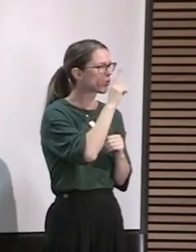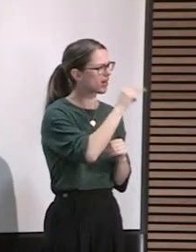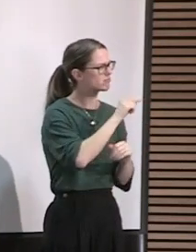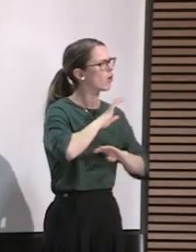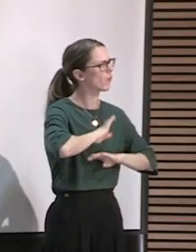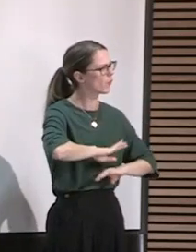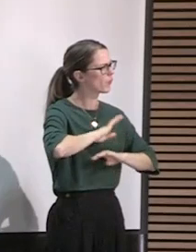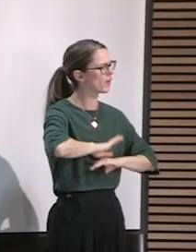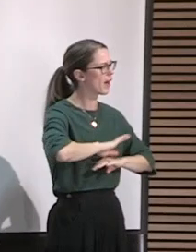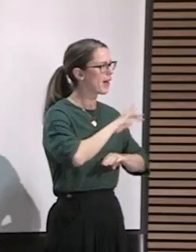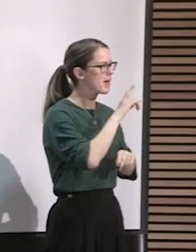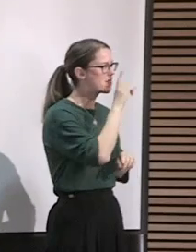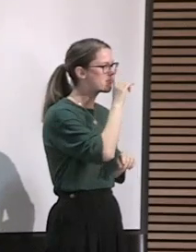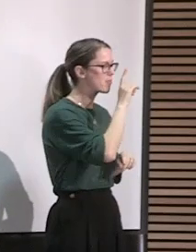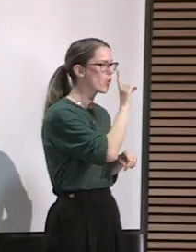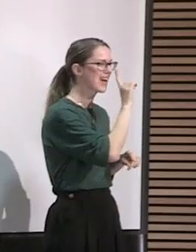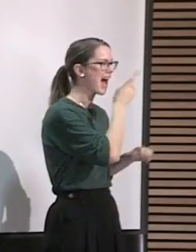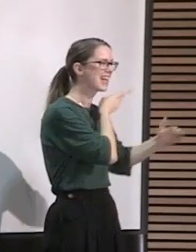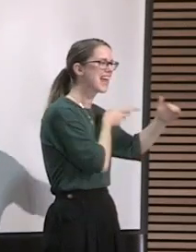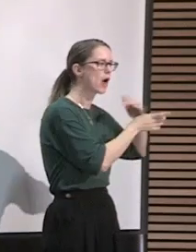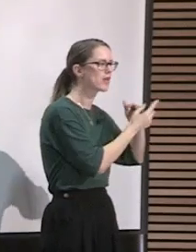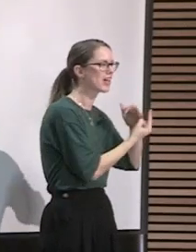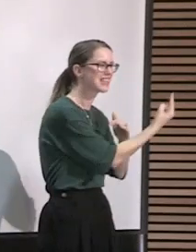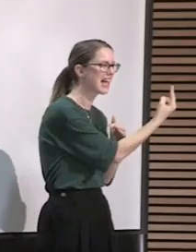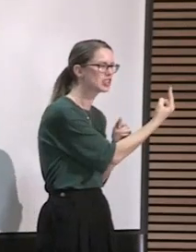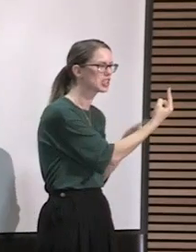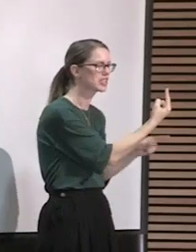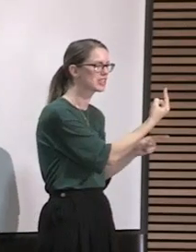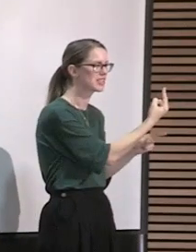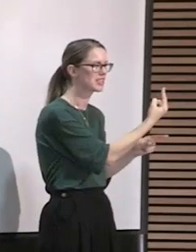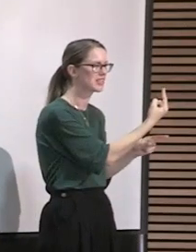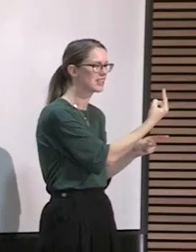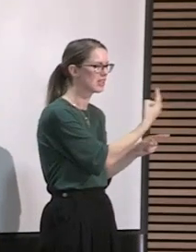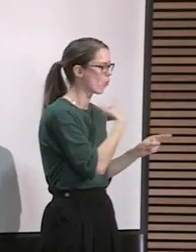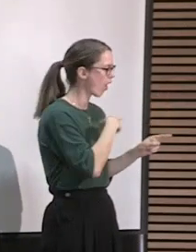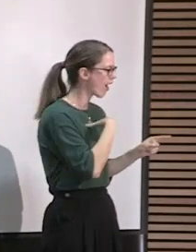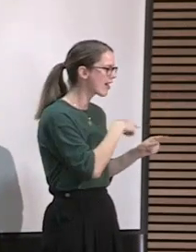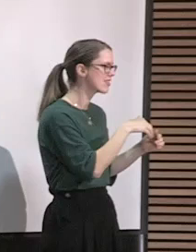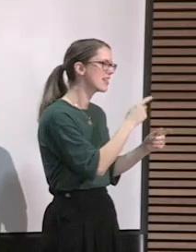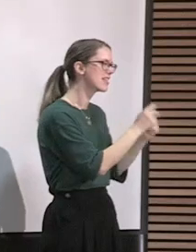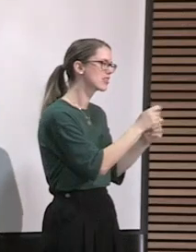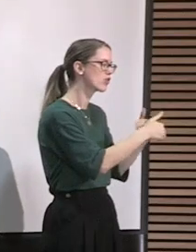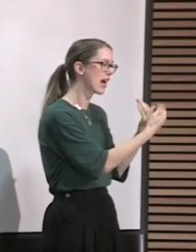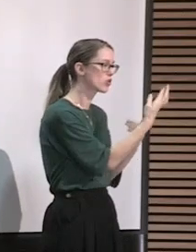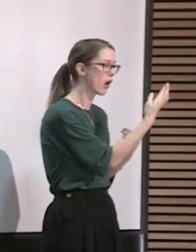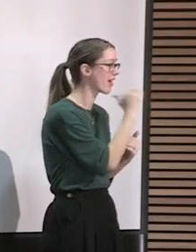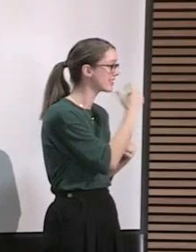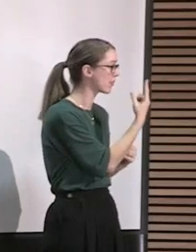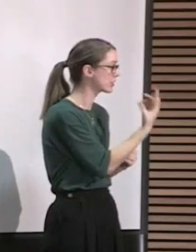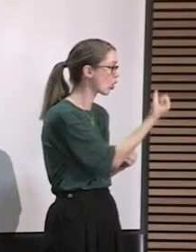public, the real quality assurance for us - the real guarantee people have, that